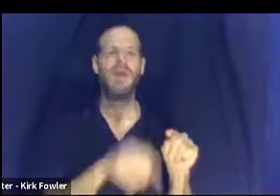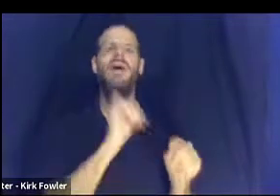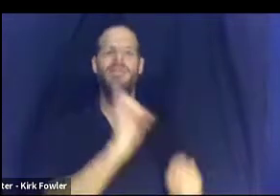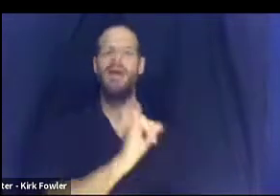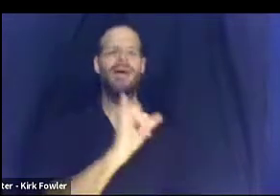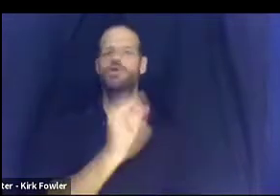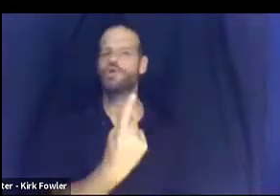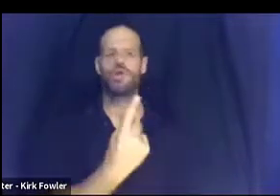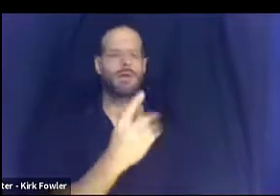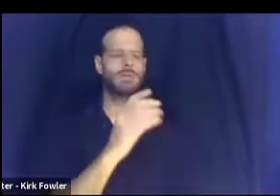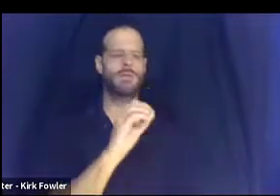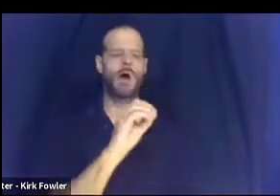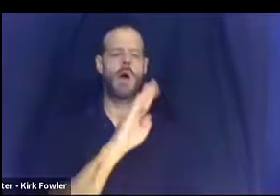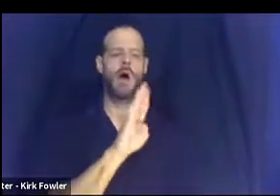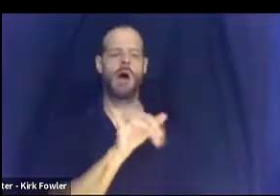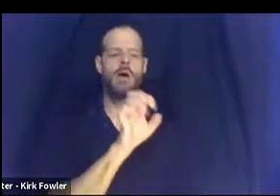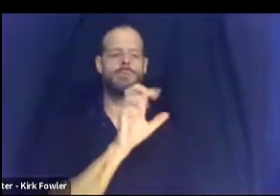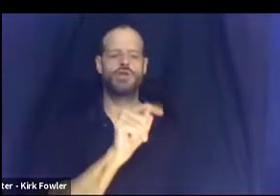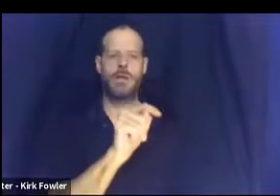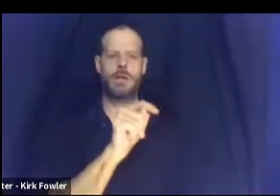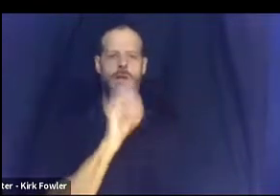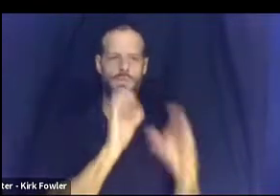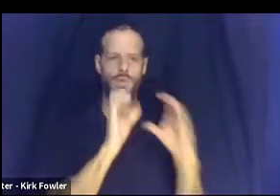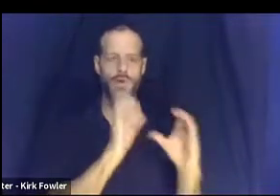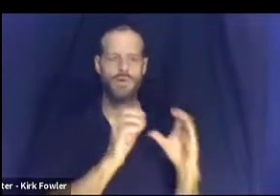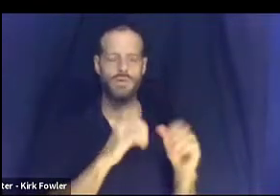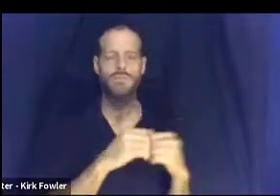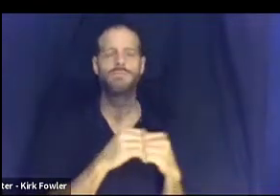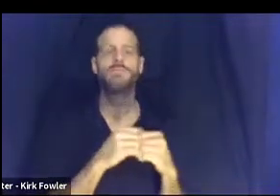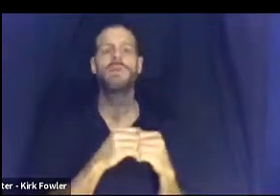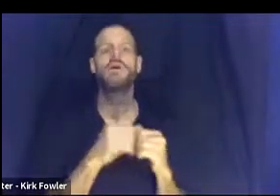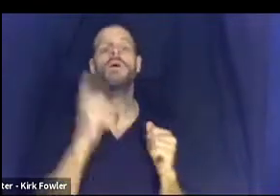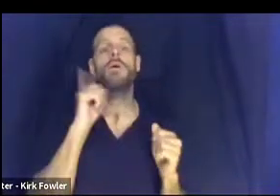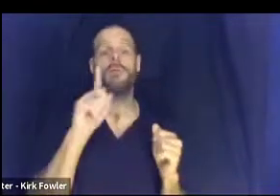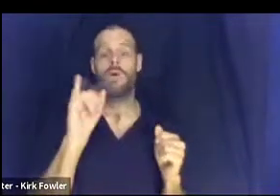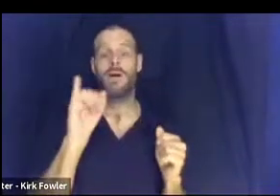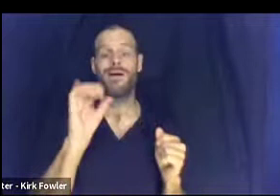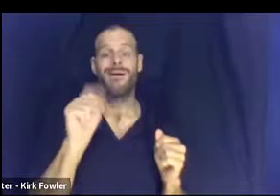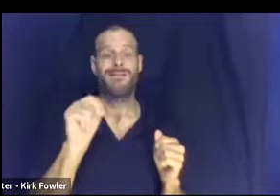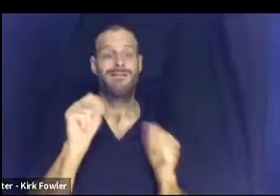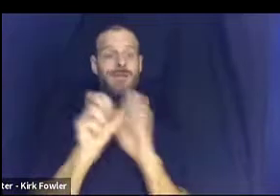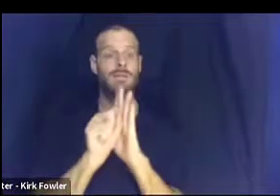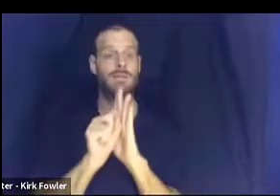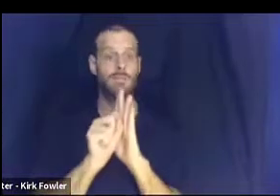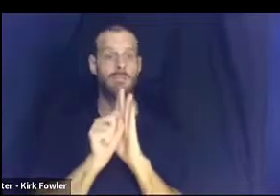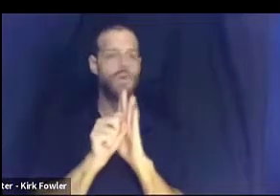in order to make this a symbol, even a very iconic symbol, I've got to separate it from the actual object.